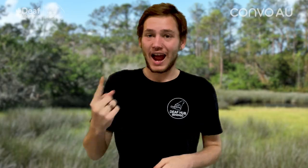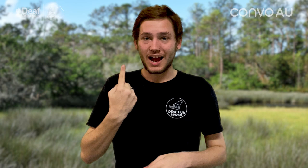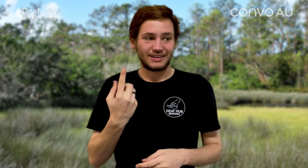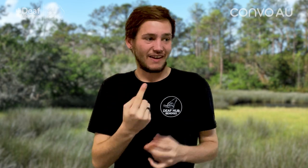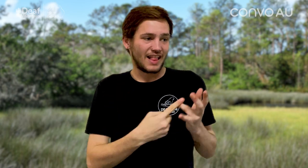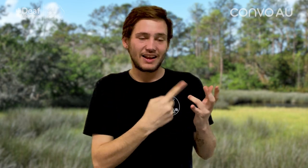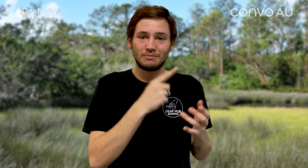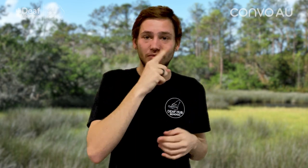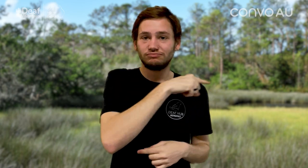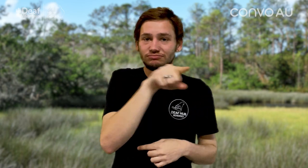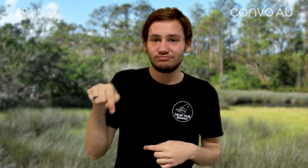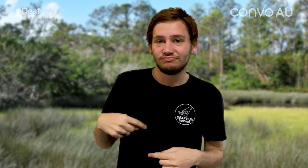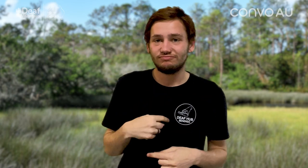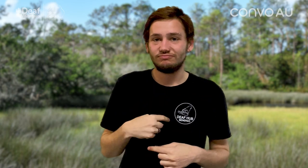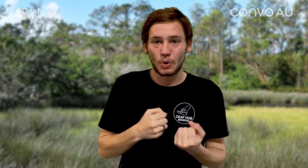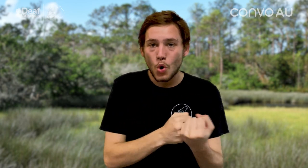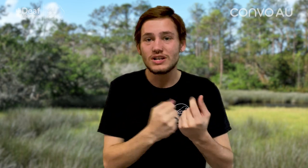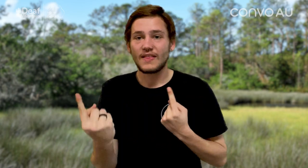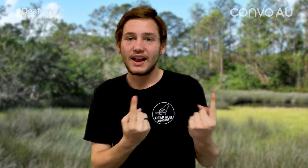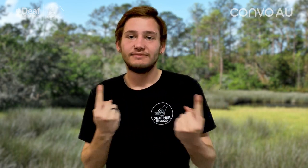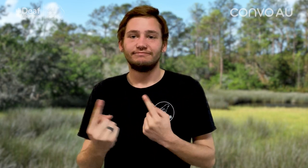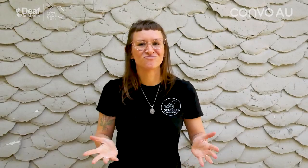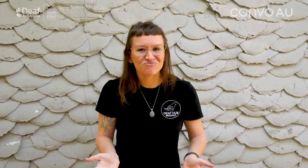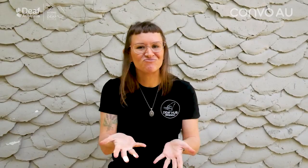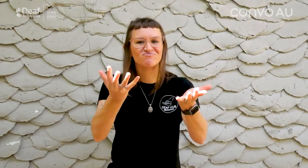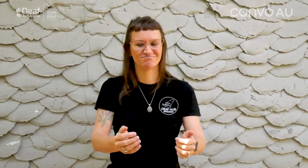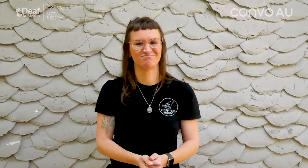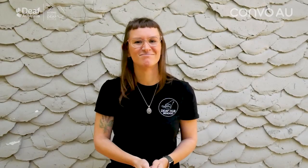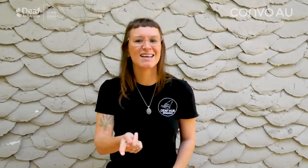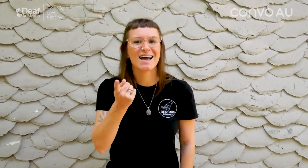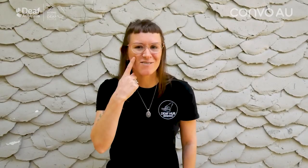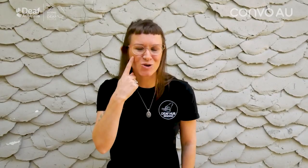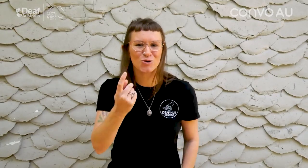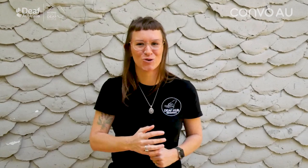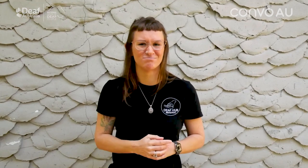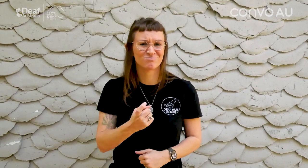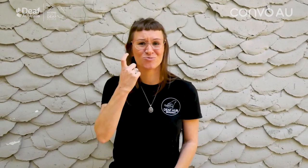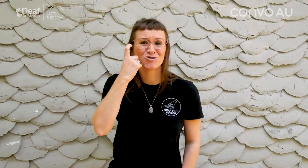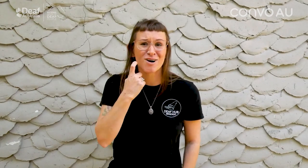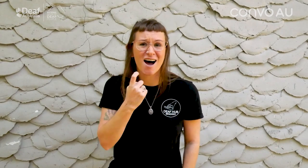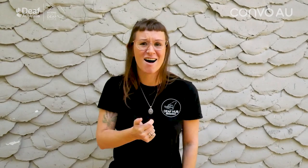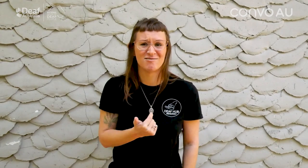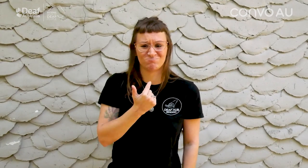There’s other people like us and we’re supporting each other. Have a go! Give it a try!